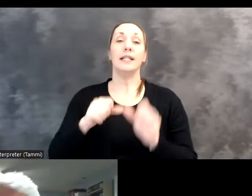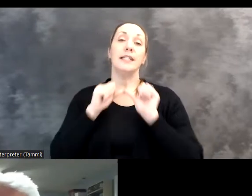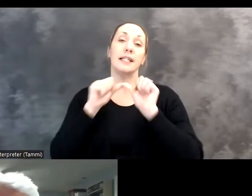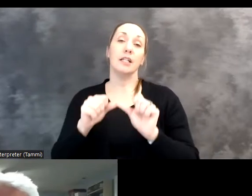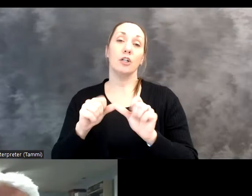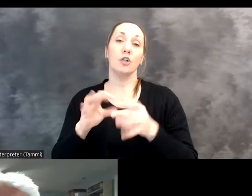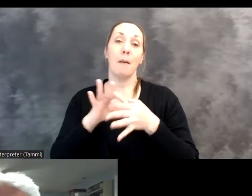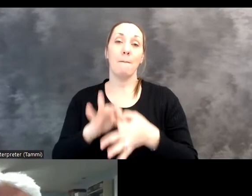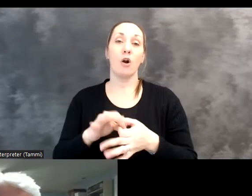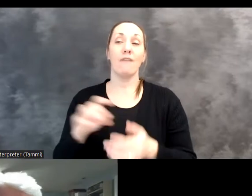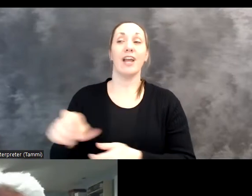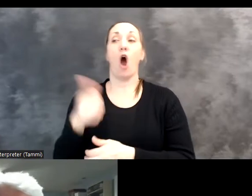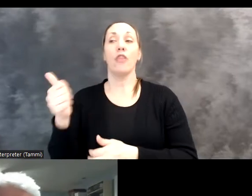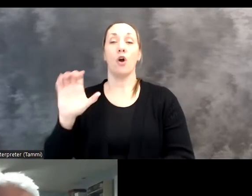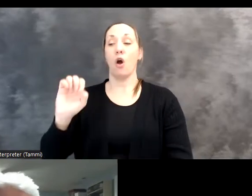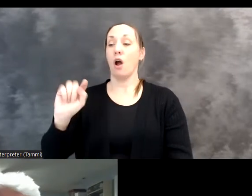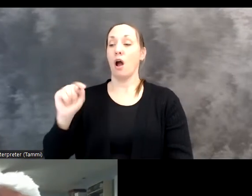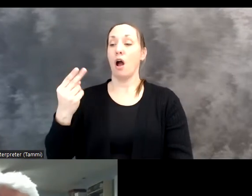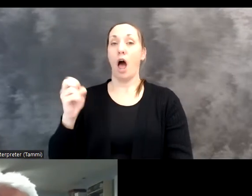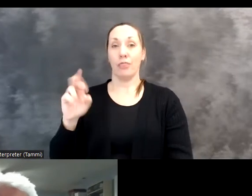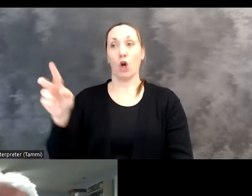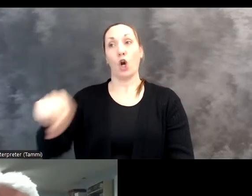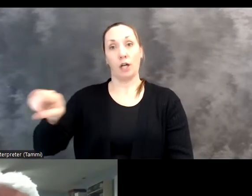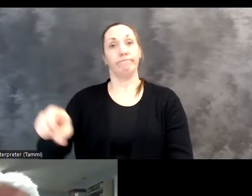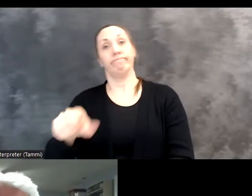difficult path to fruition. I think we node to